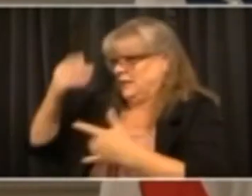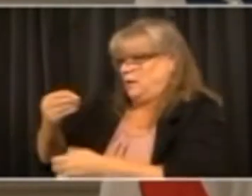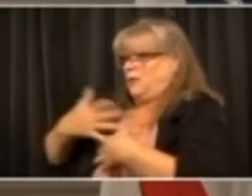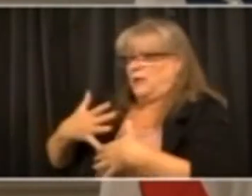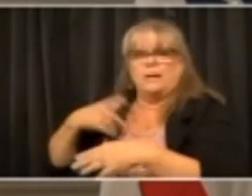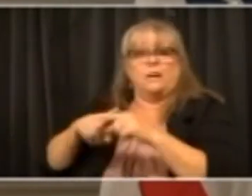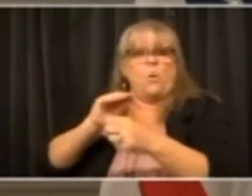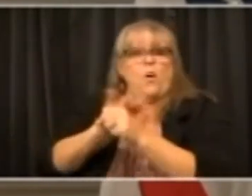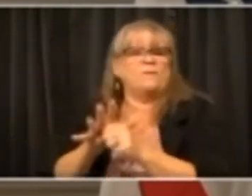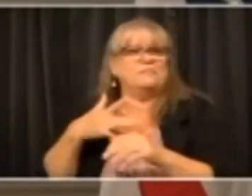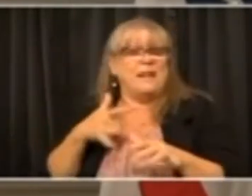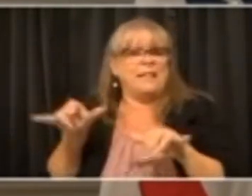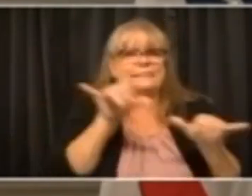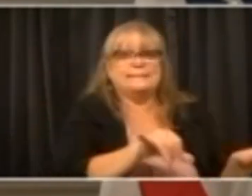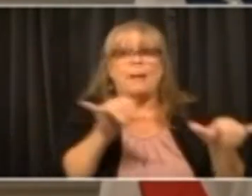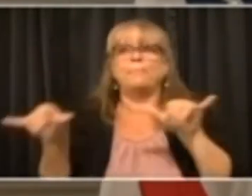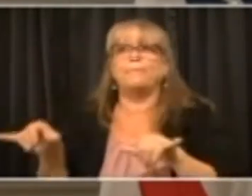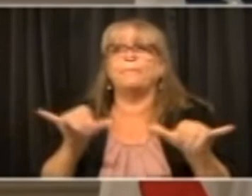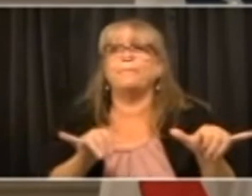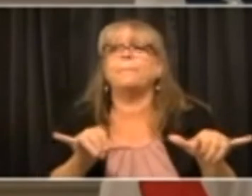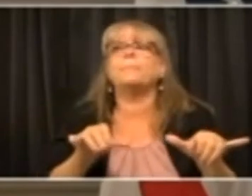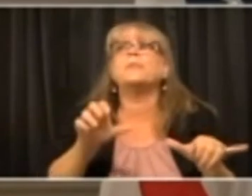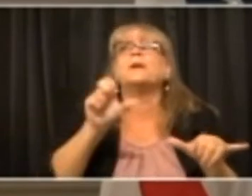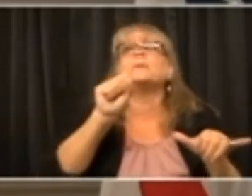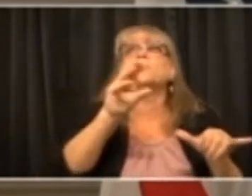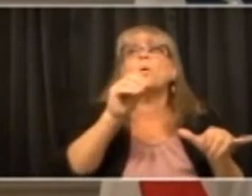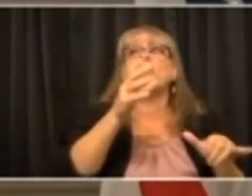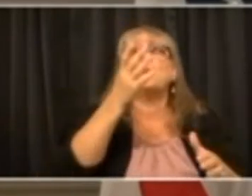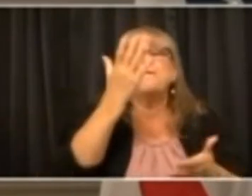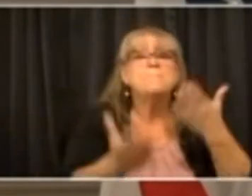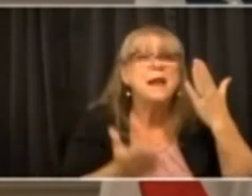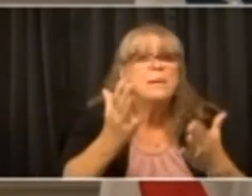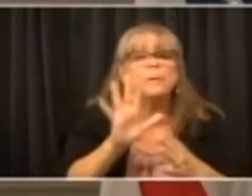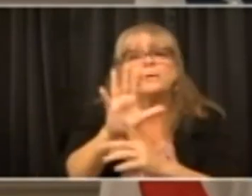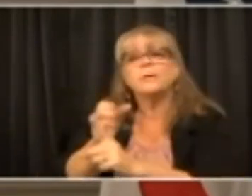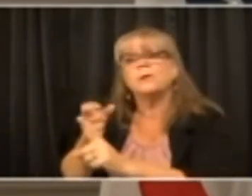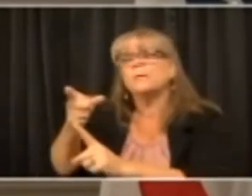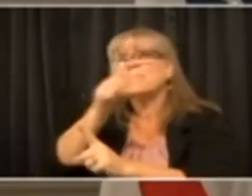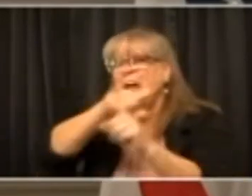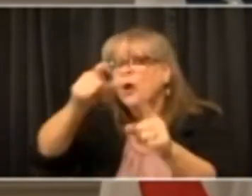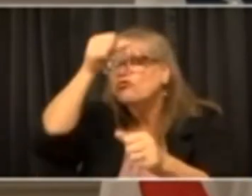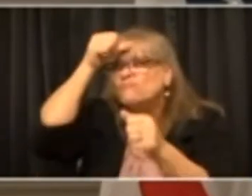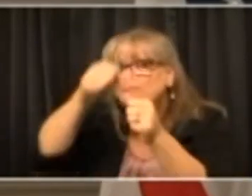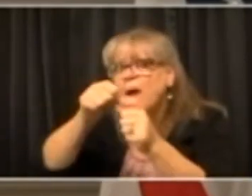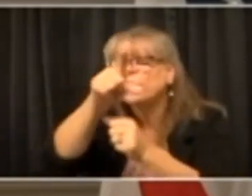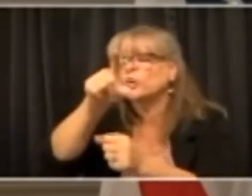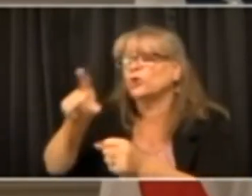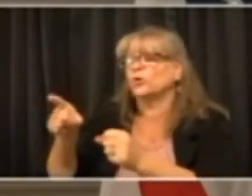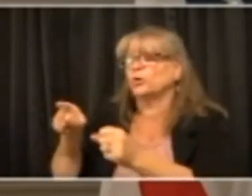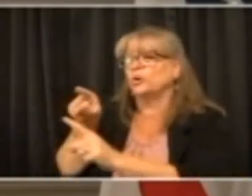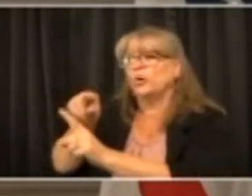if they're due to covenanting or to wildfires we would urge you to speak with a healthcare provider and as governor police already